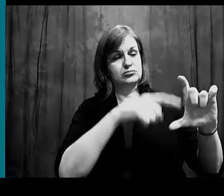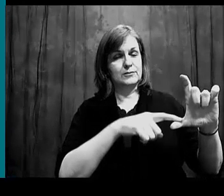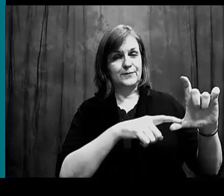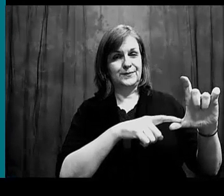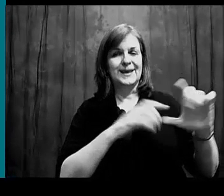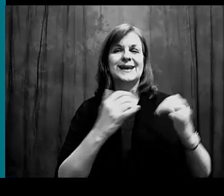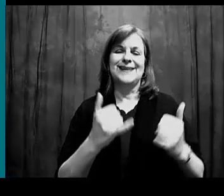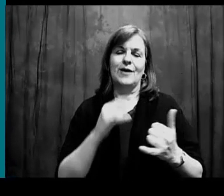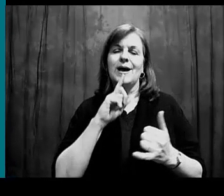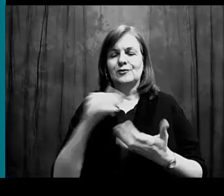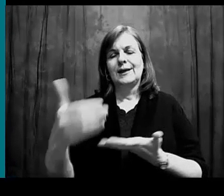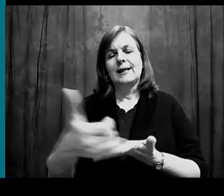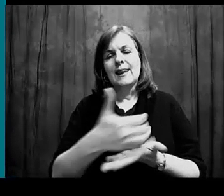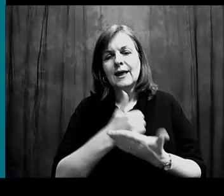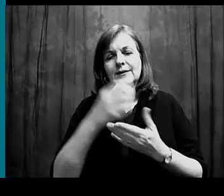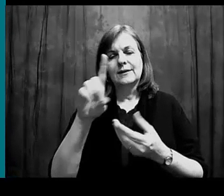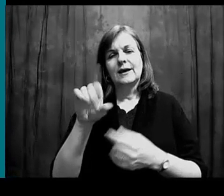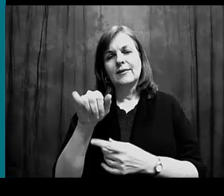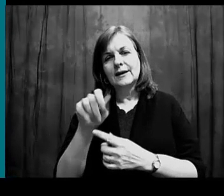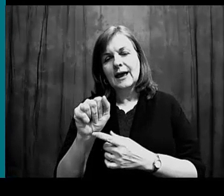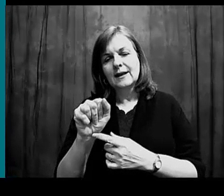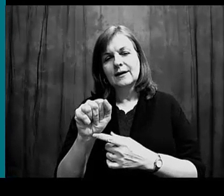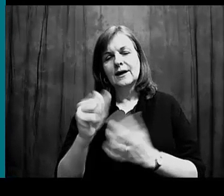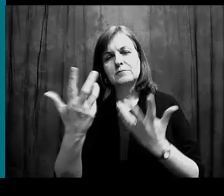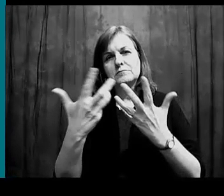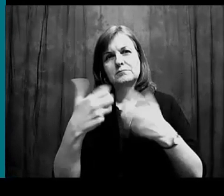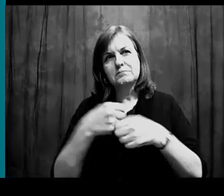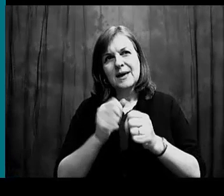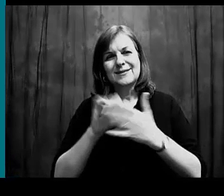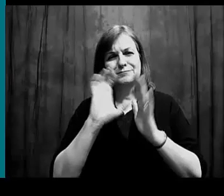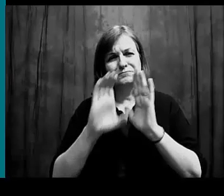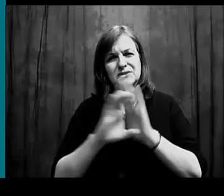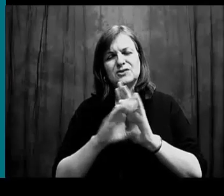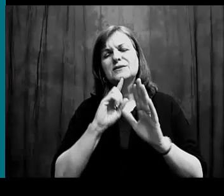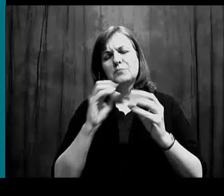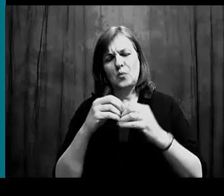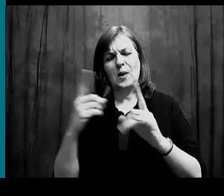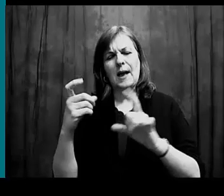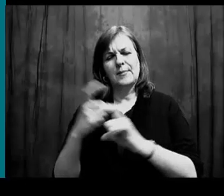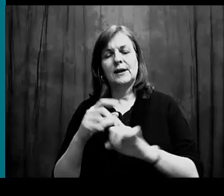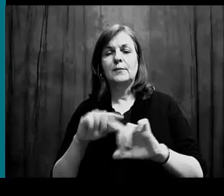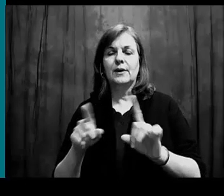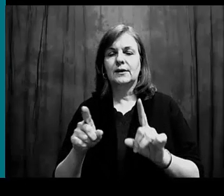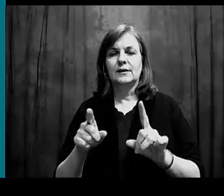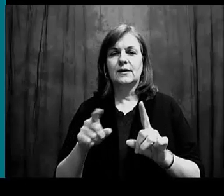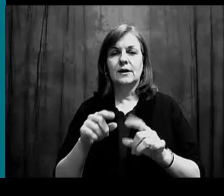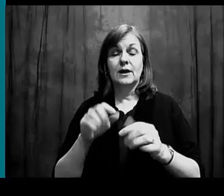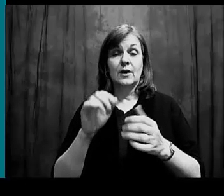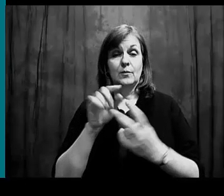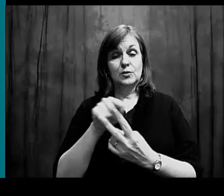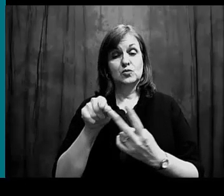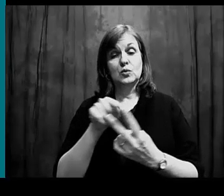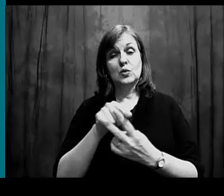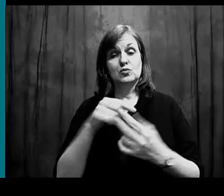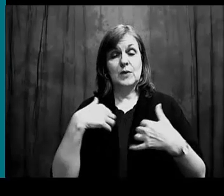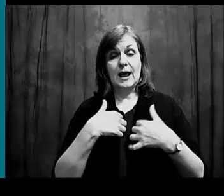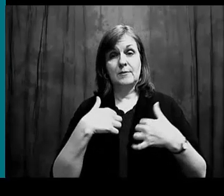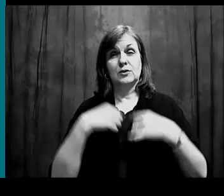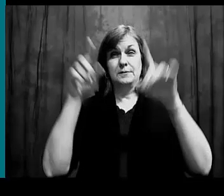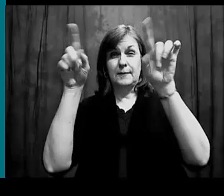now actually collecting the data and putting it together is much more complicated than this but when we look at this relationship we can